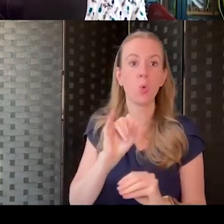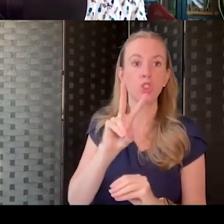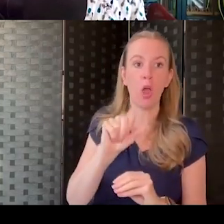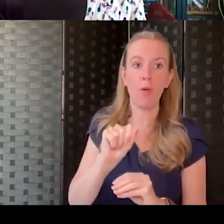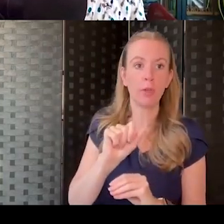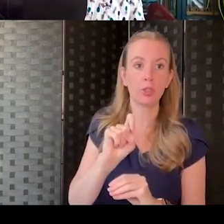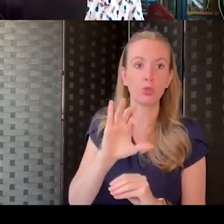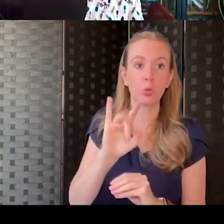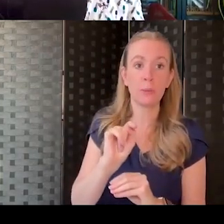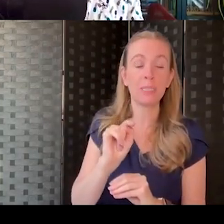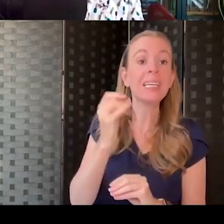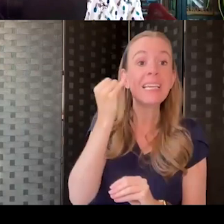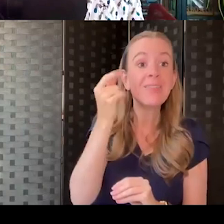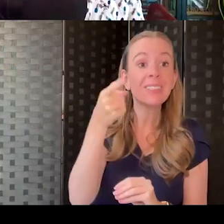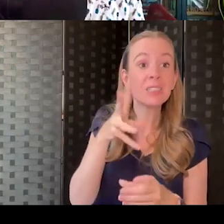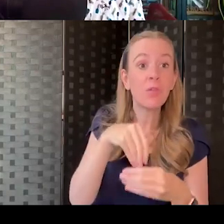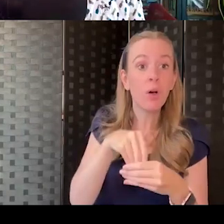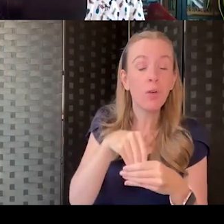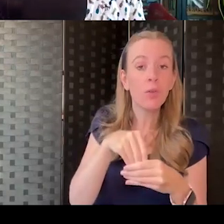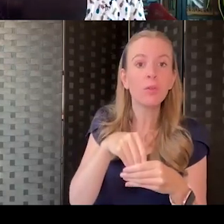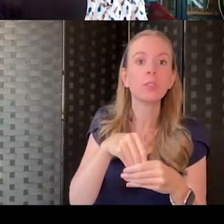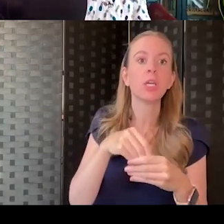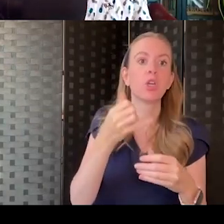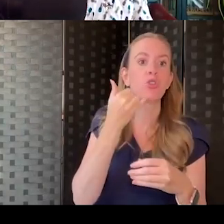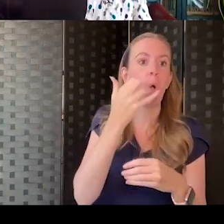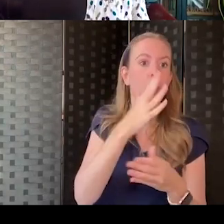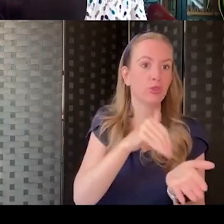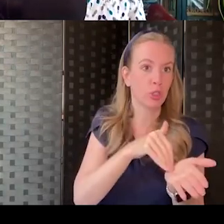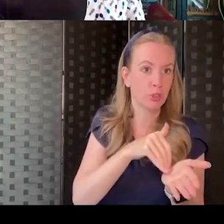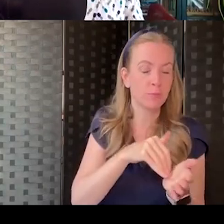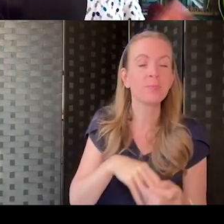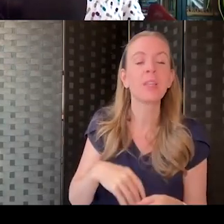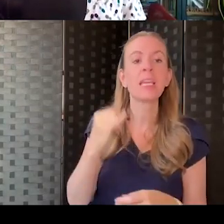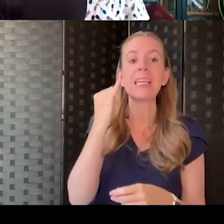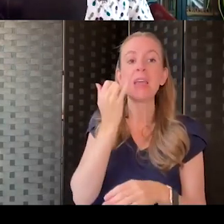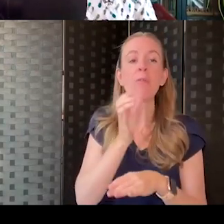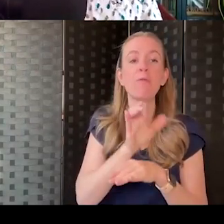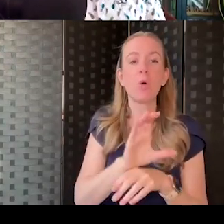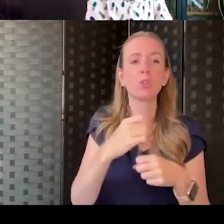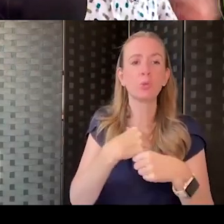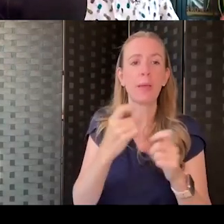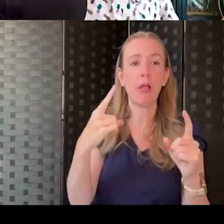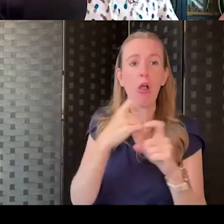if JavaScript is involved, call your physician. If you are forced to make a complex table, like I